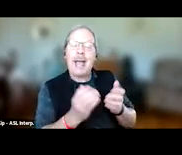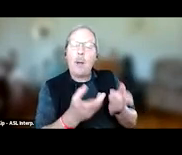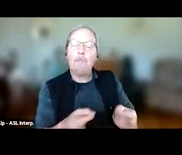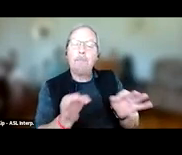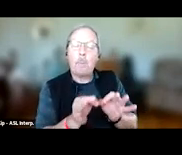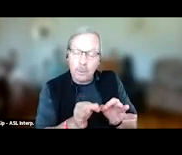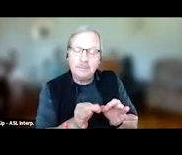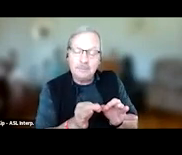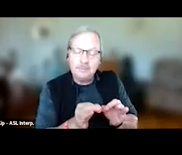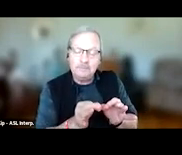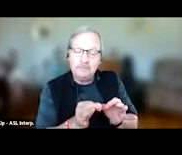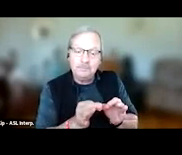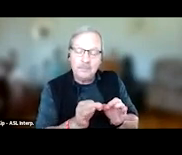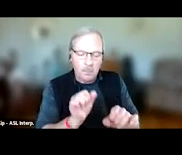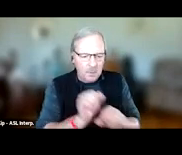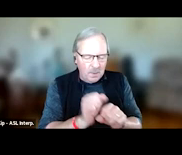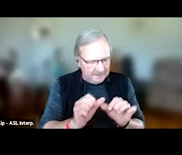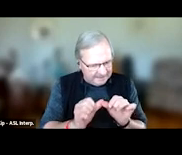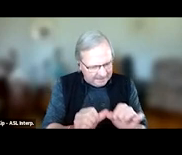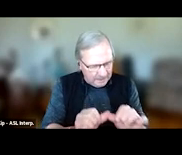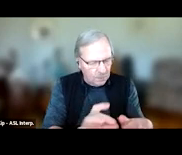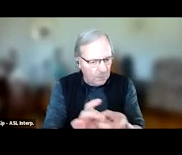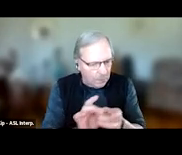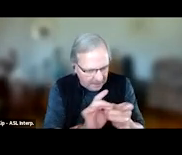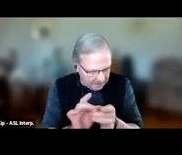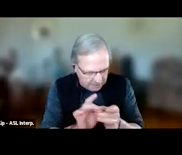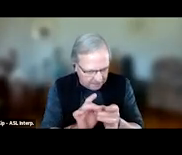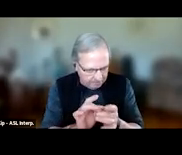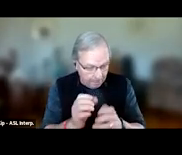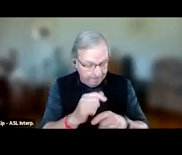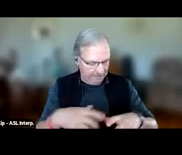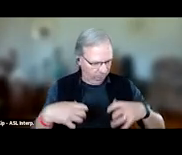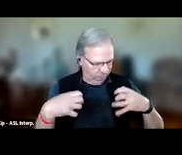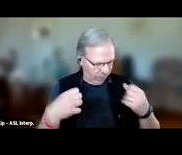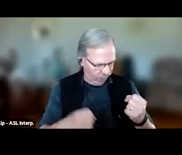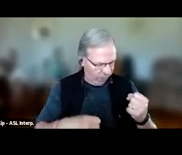and we work to continue those relationships and make them even stronger over time.